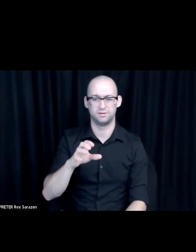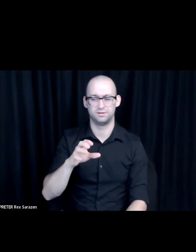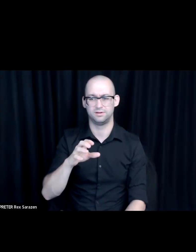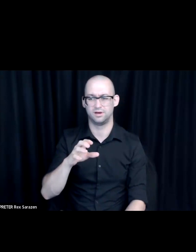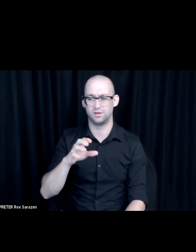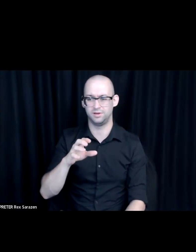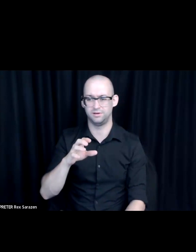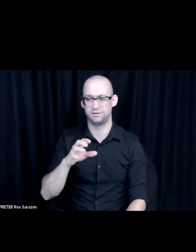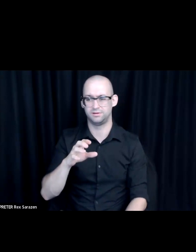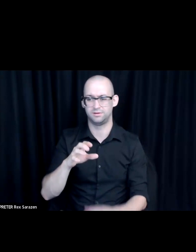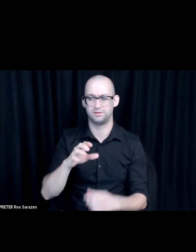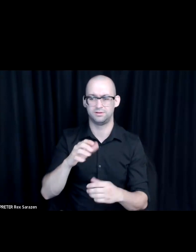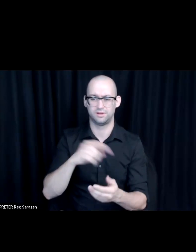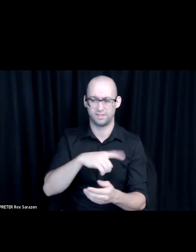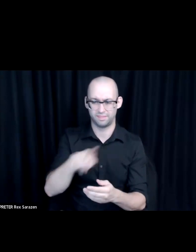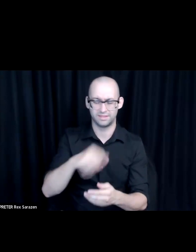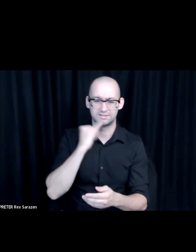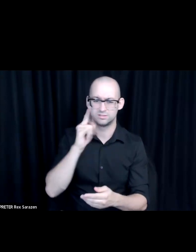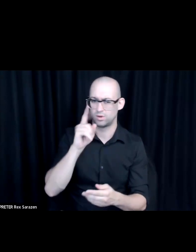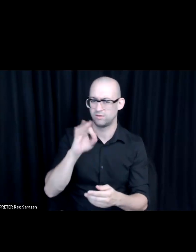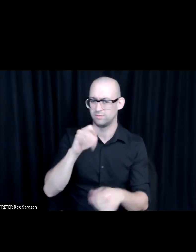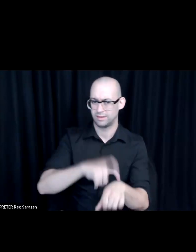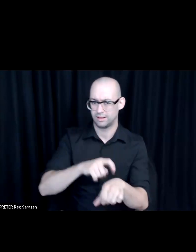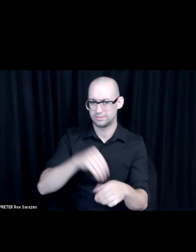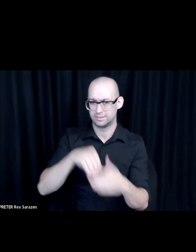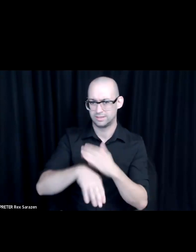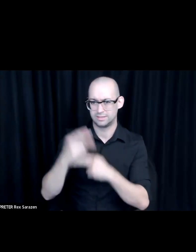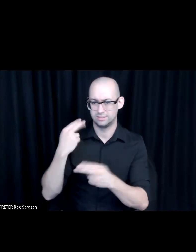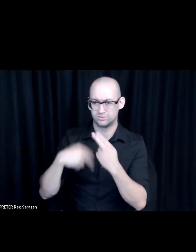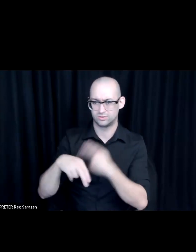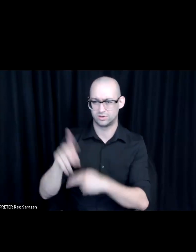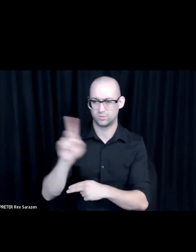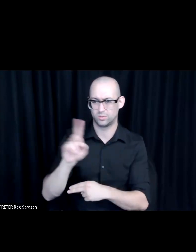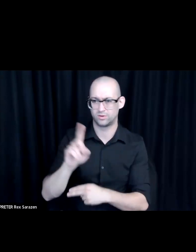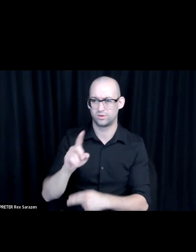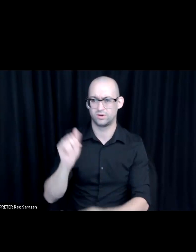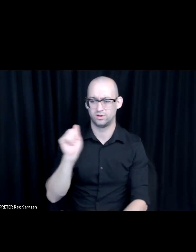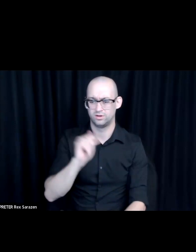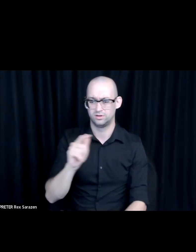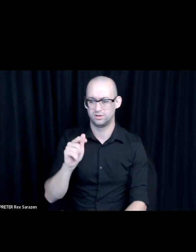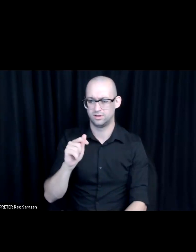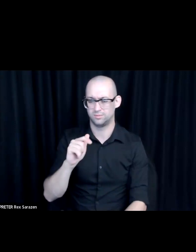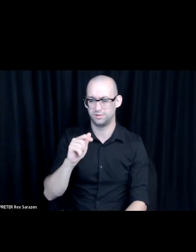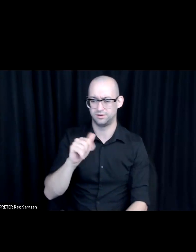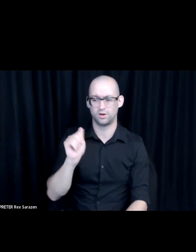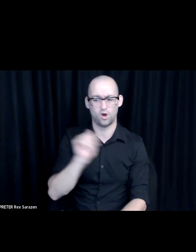You know, this is one of those times in history where it's all happening now. So